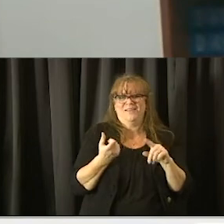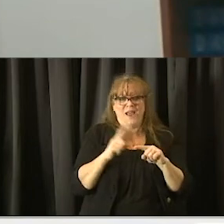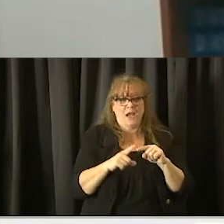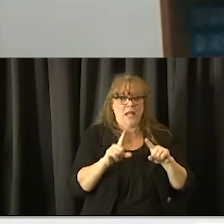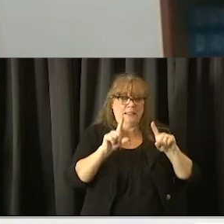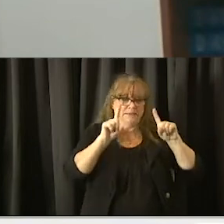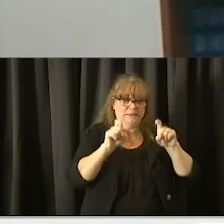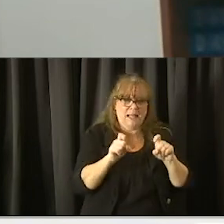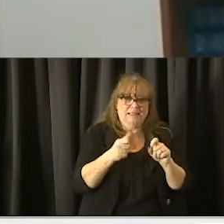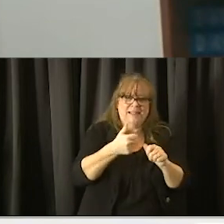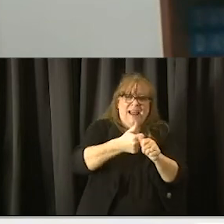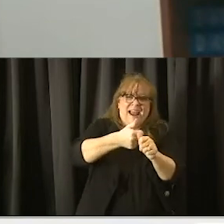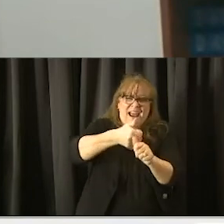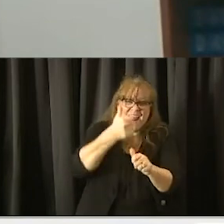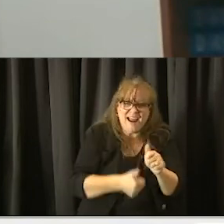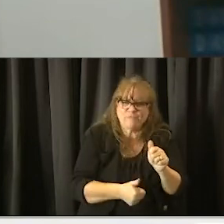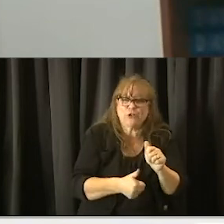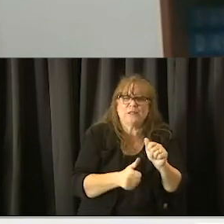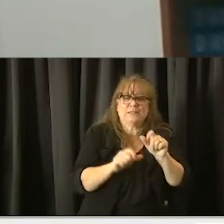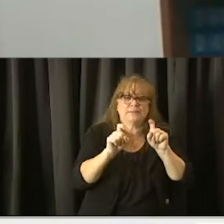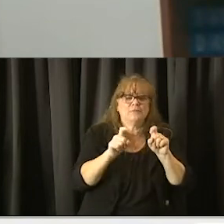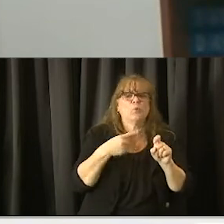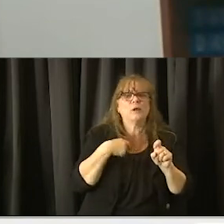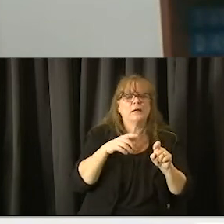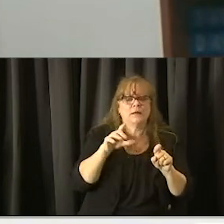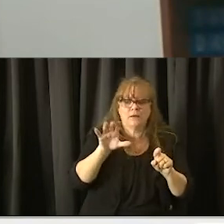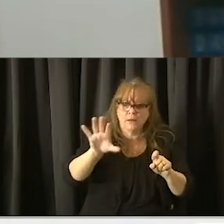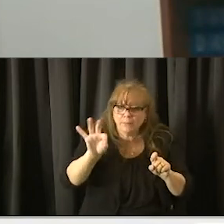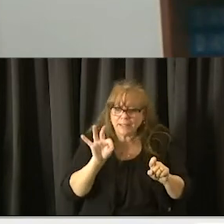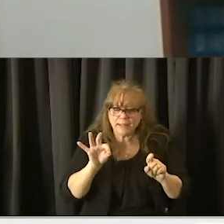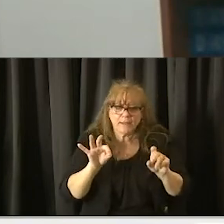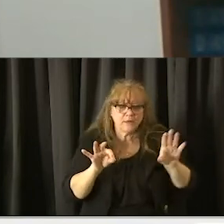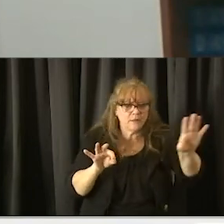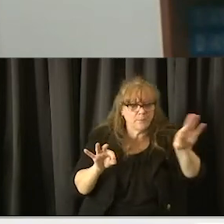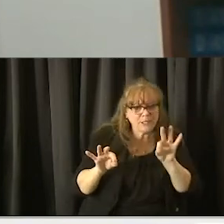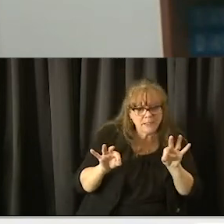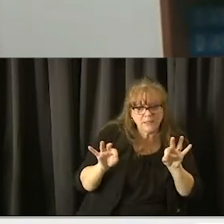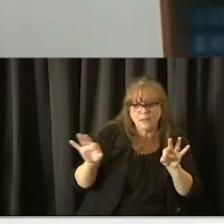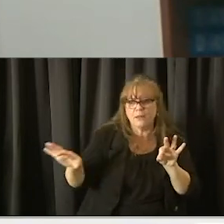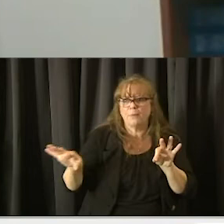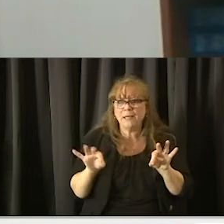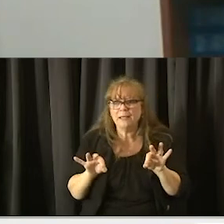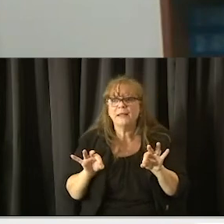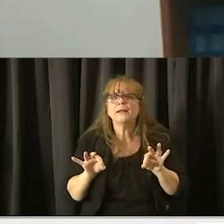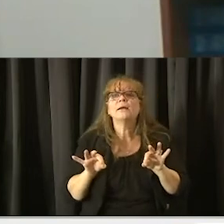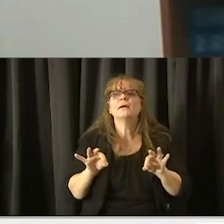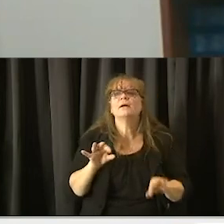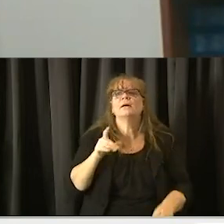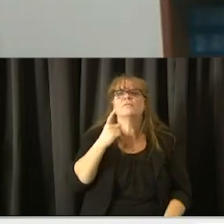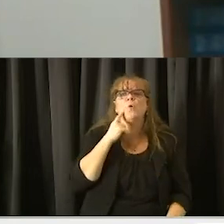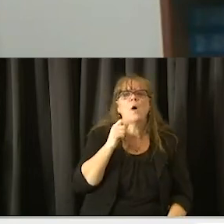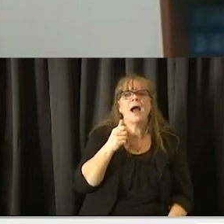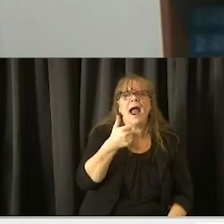state laboratory can tell us everything that's going on in the state because we don't see every sample in the state and we just see a subset of the samples and so we're going to continue to